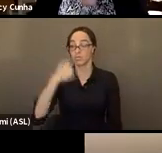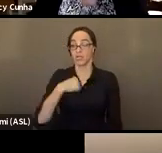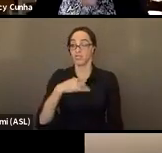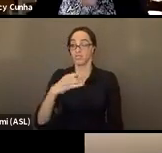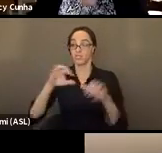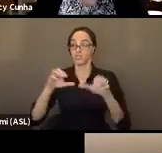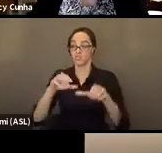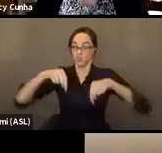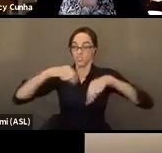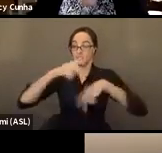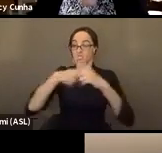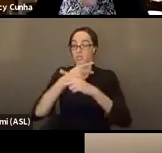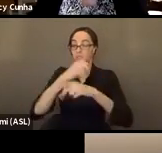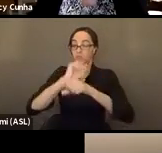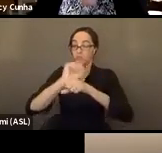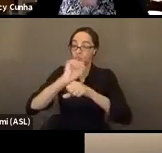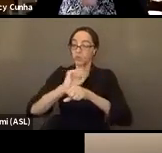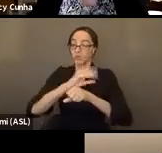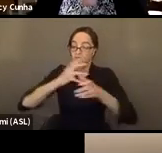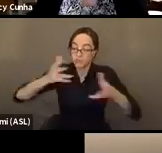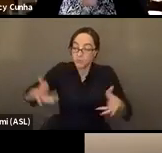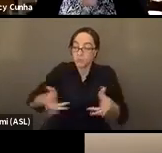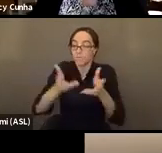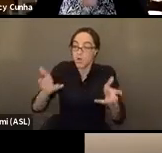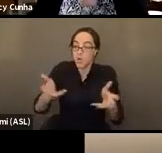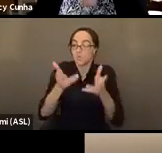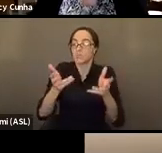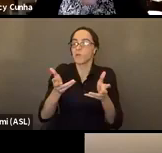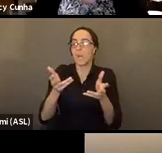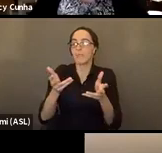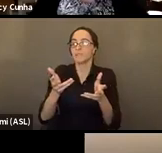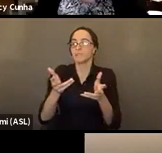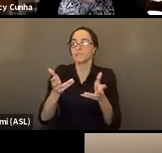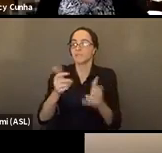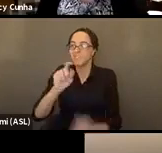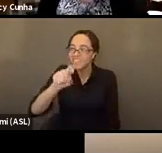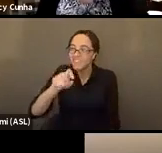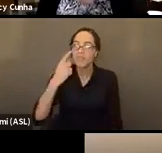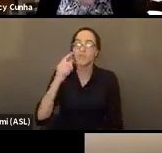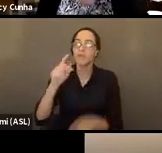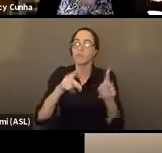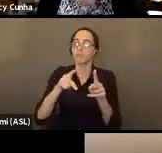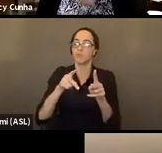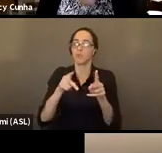promote the you know the the need for people to plan in advance particularly